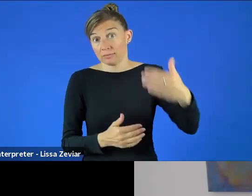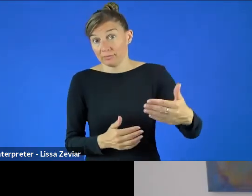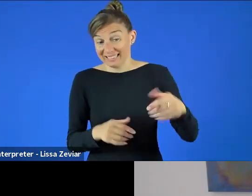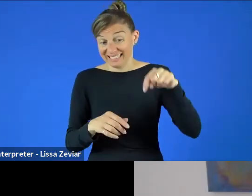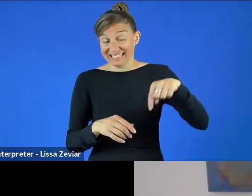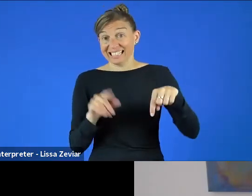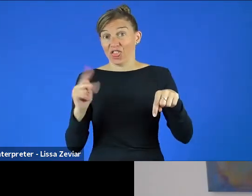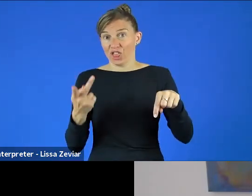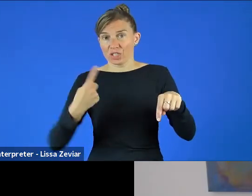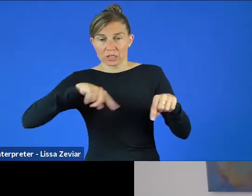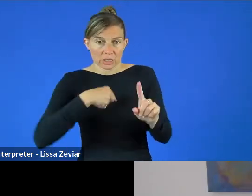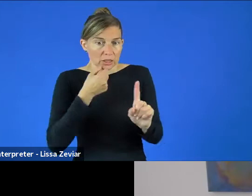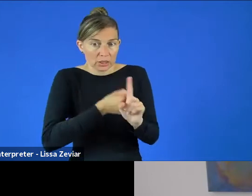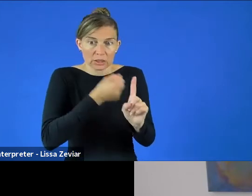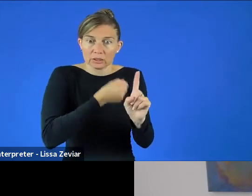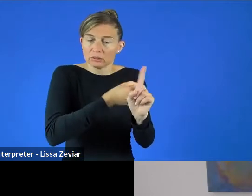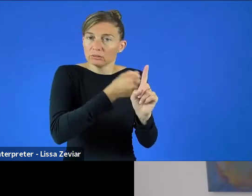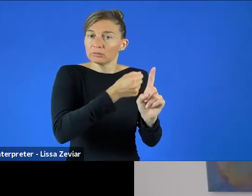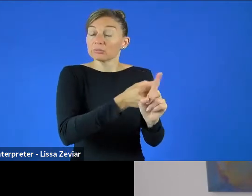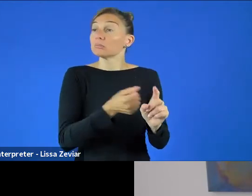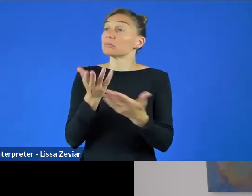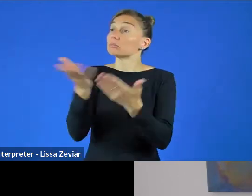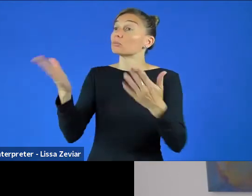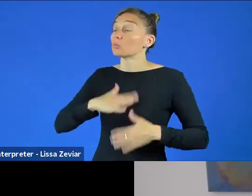If anybody wants to know more, you can contact me.